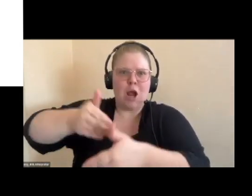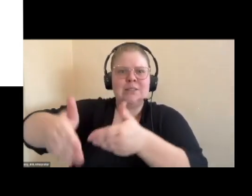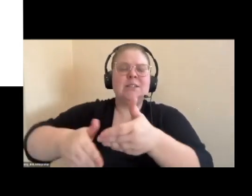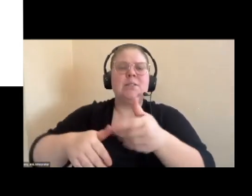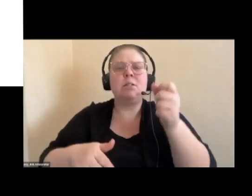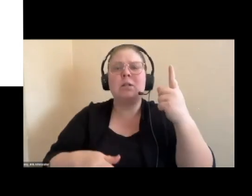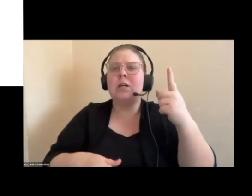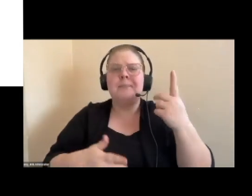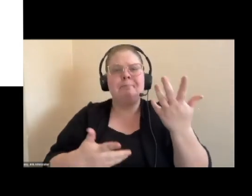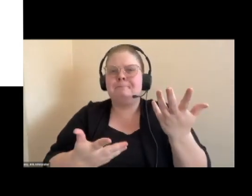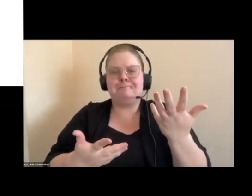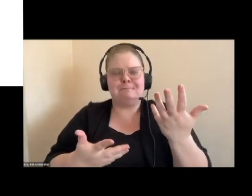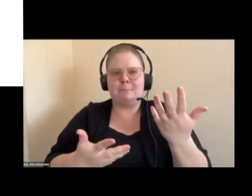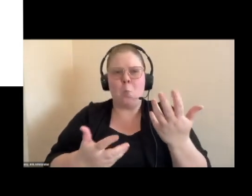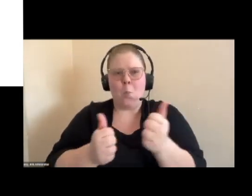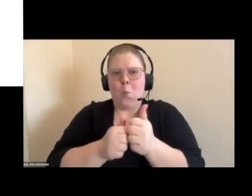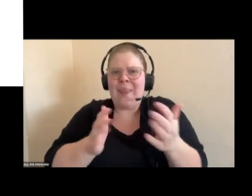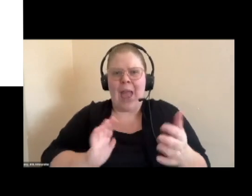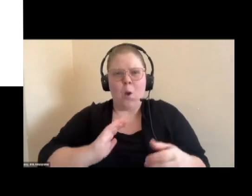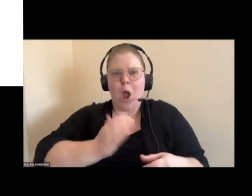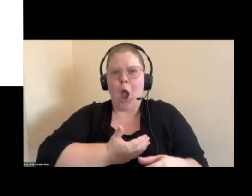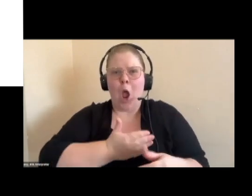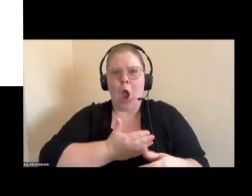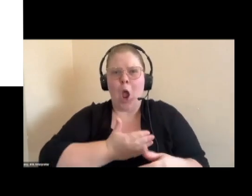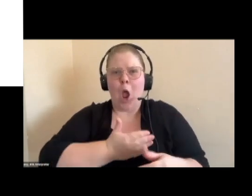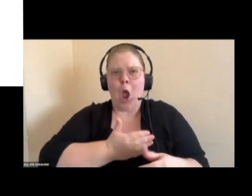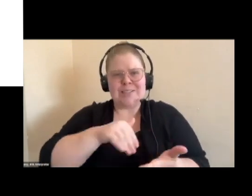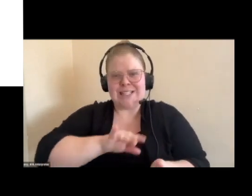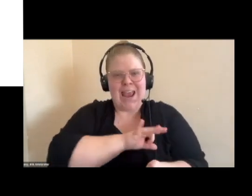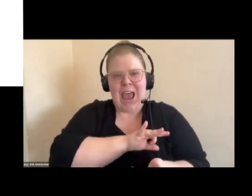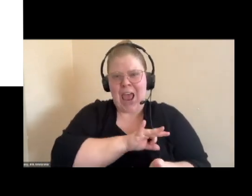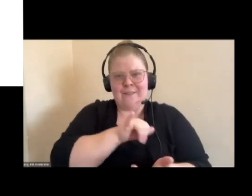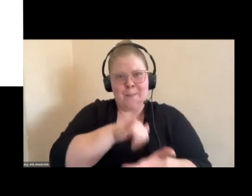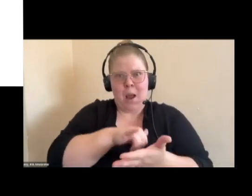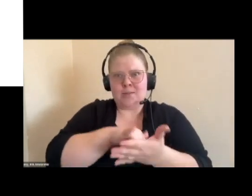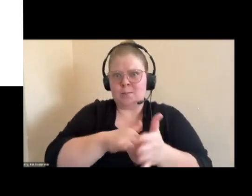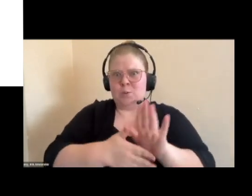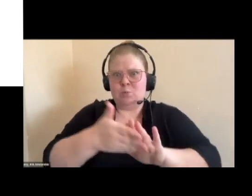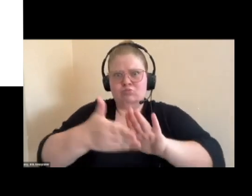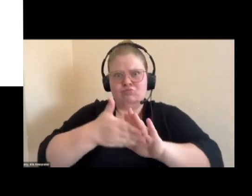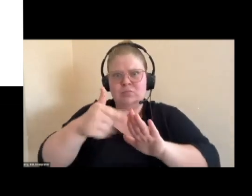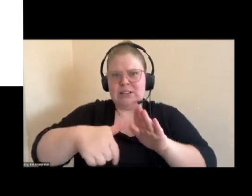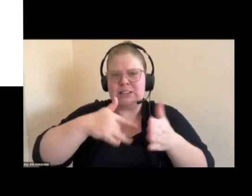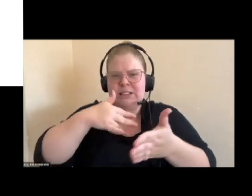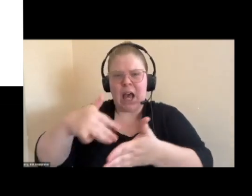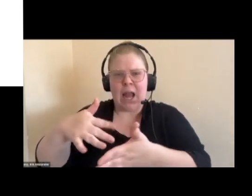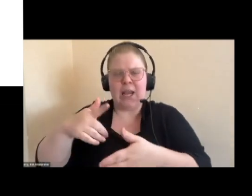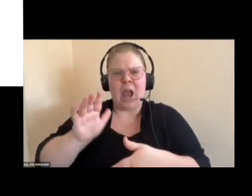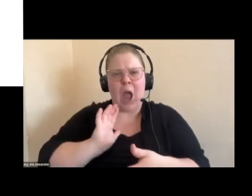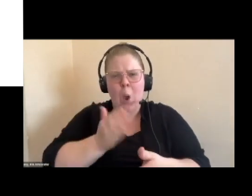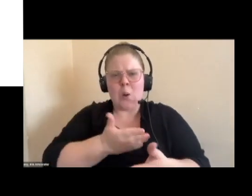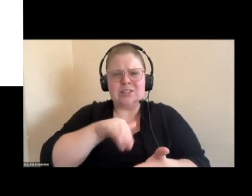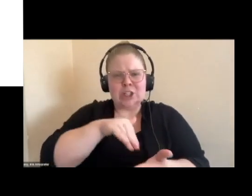possible without our center staff who are committed to equity and our lived experience experts